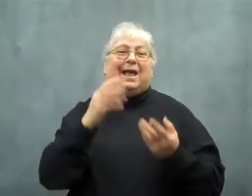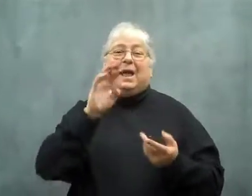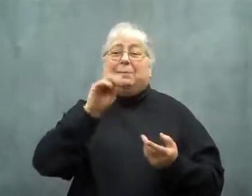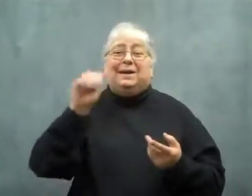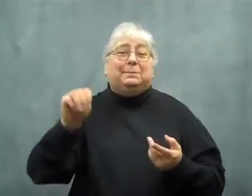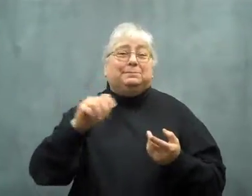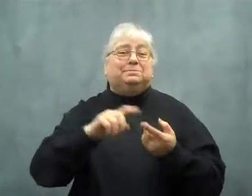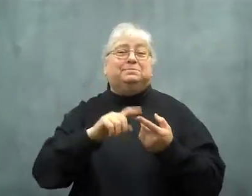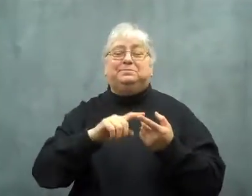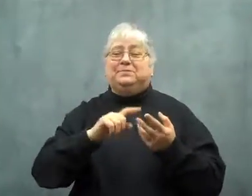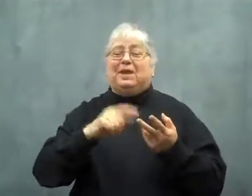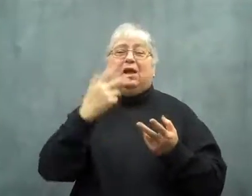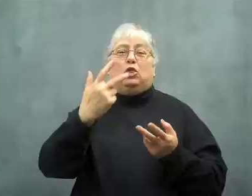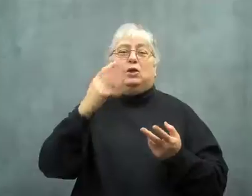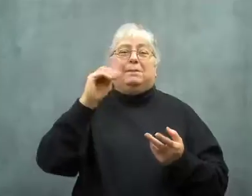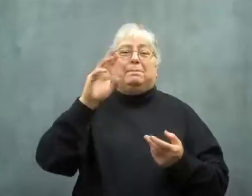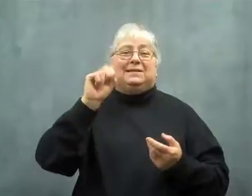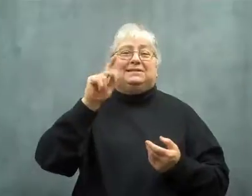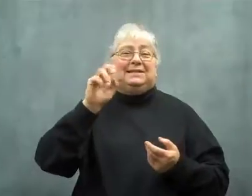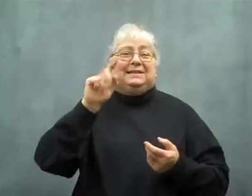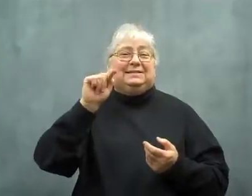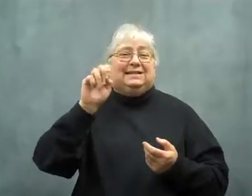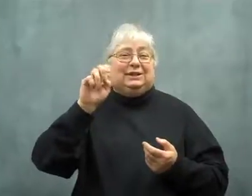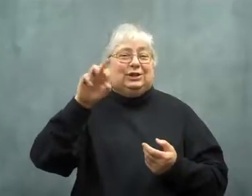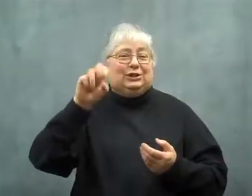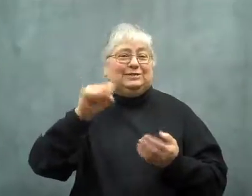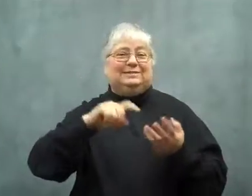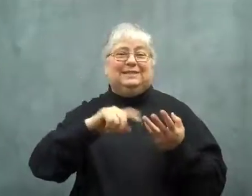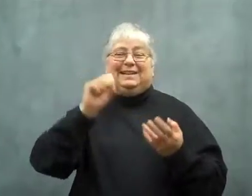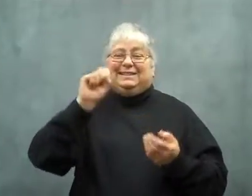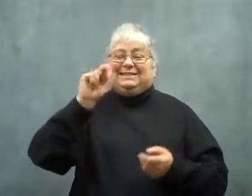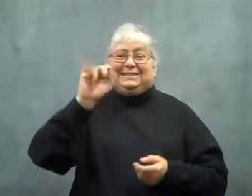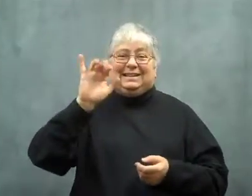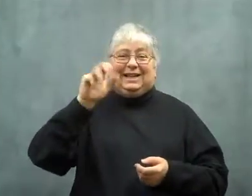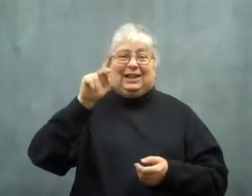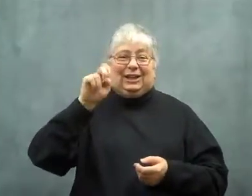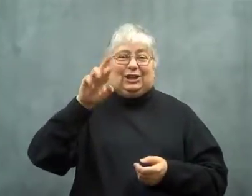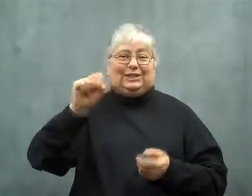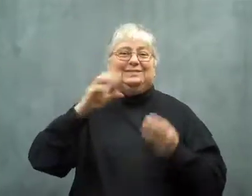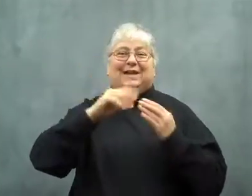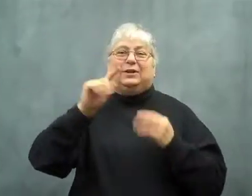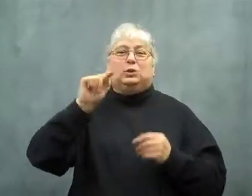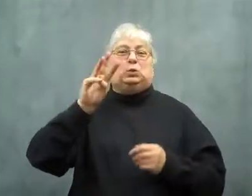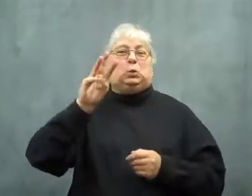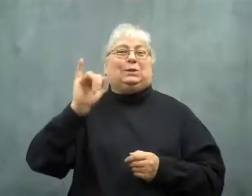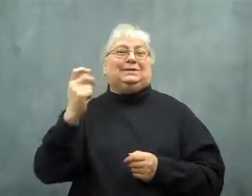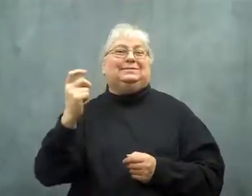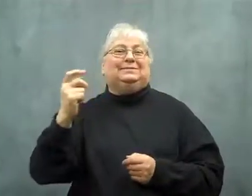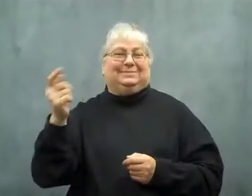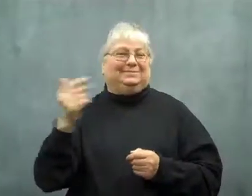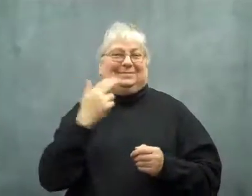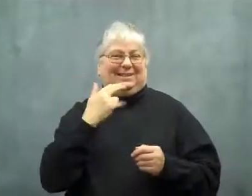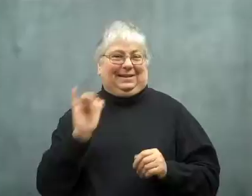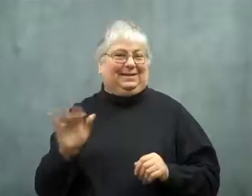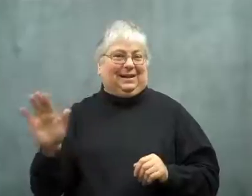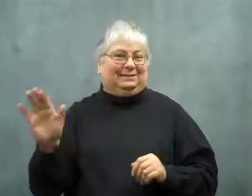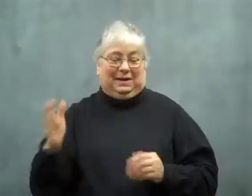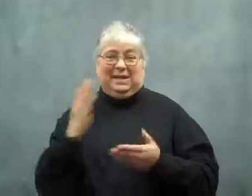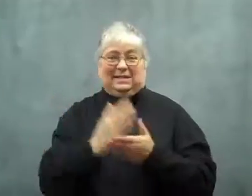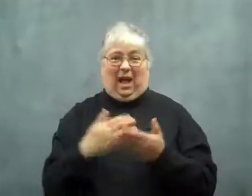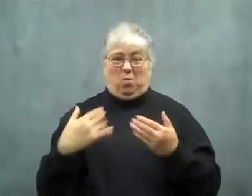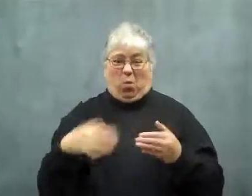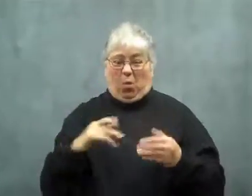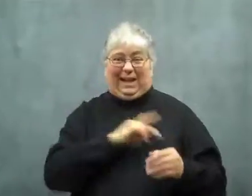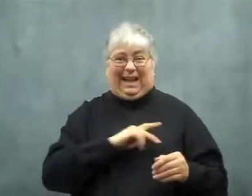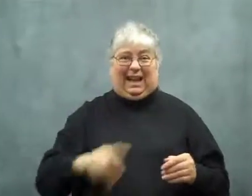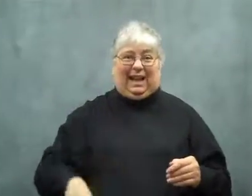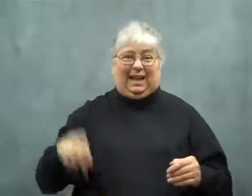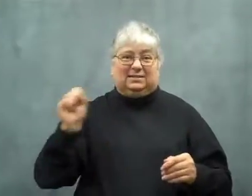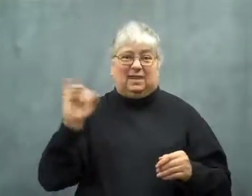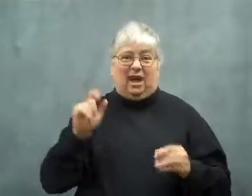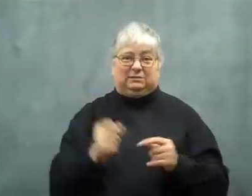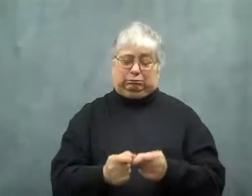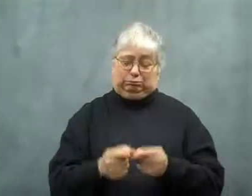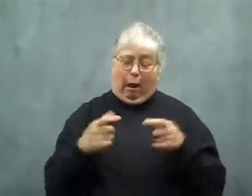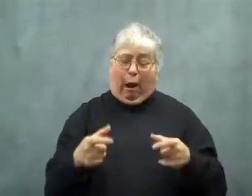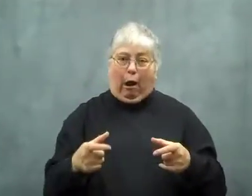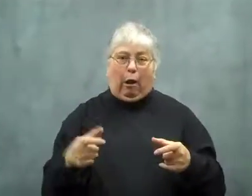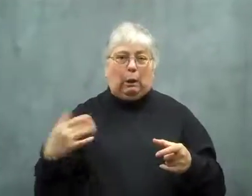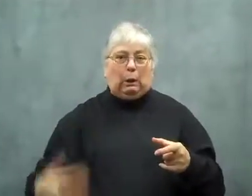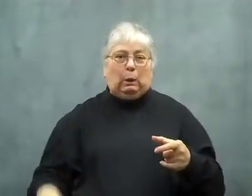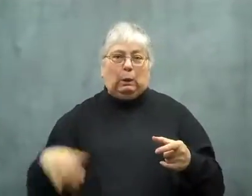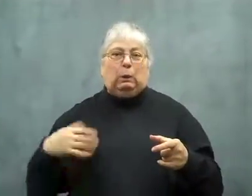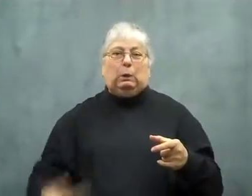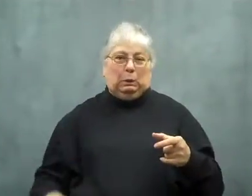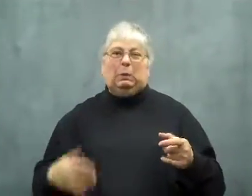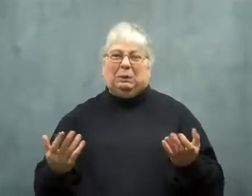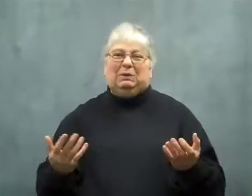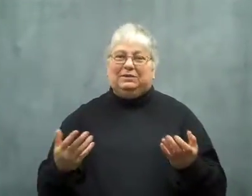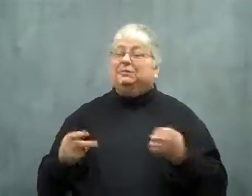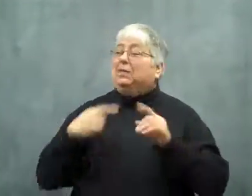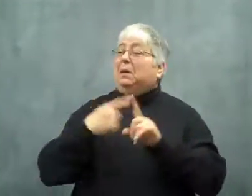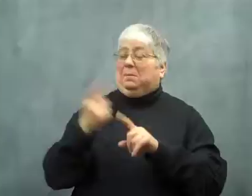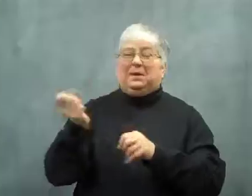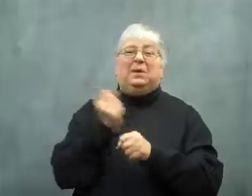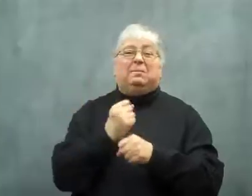such as M&M's, Three Musketeers, Snickers and Twix bars.